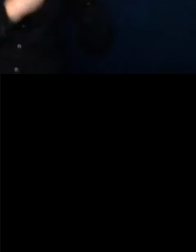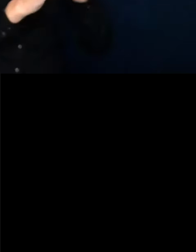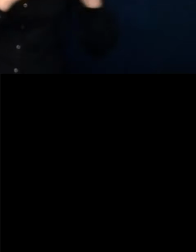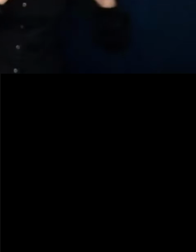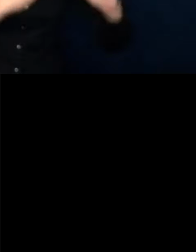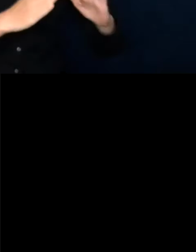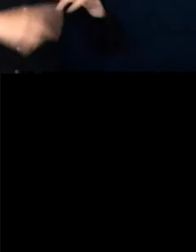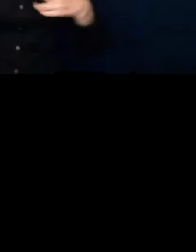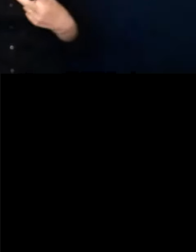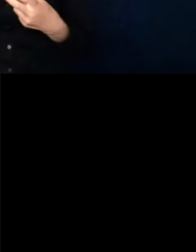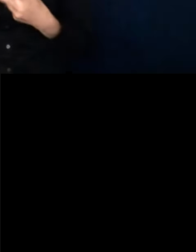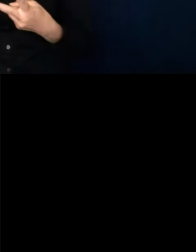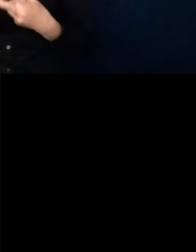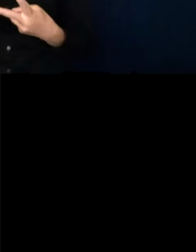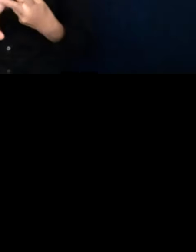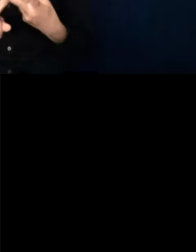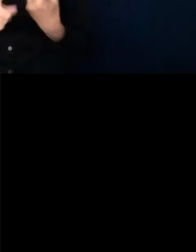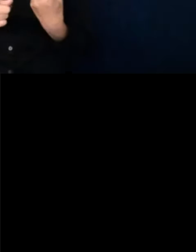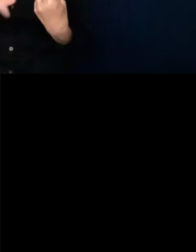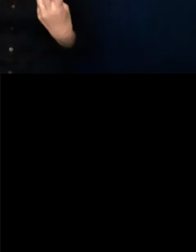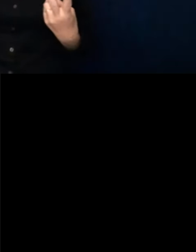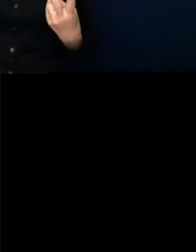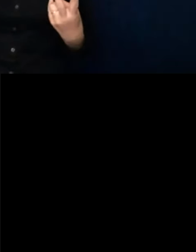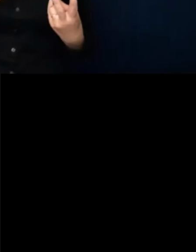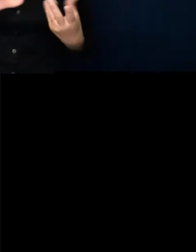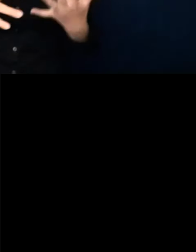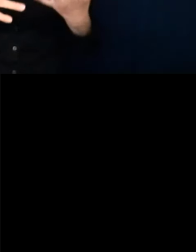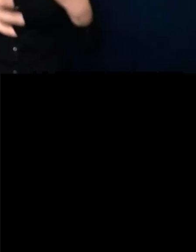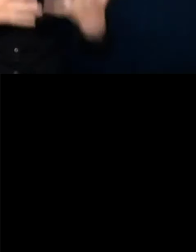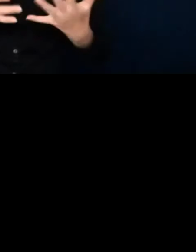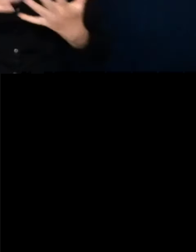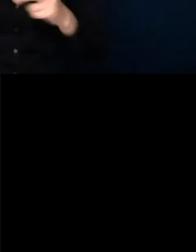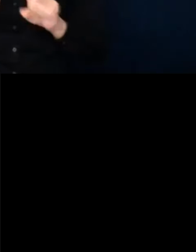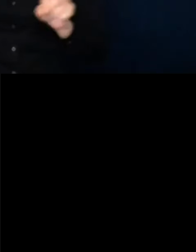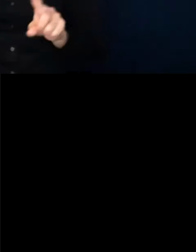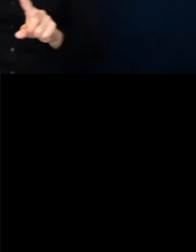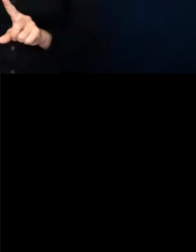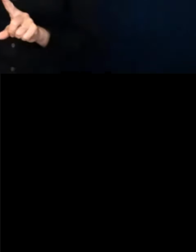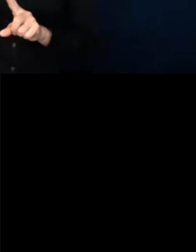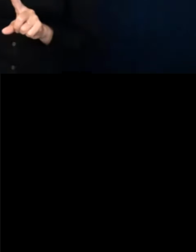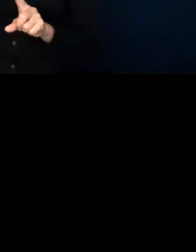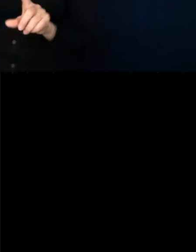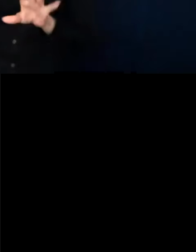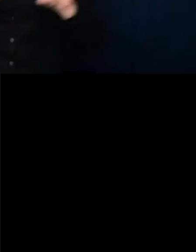like it is random selection, is that right? Correct. - [Melissa] That you will pick like one name out of each group or... - One name